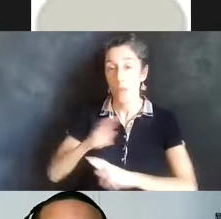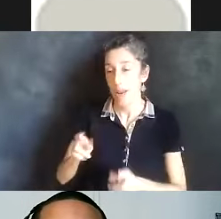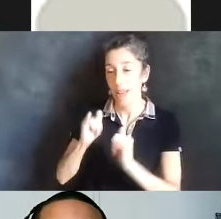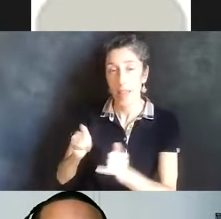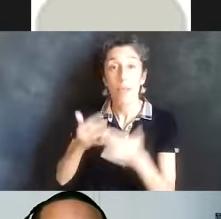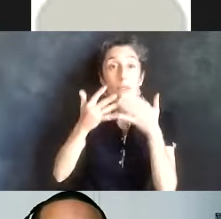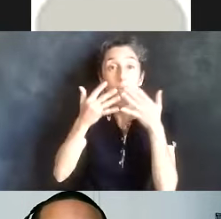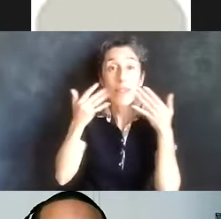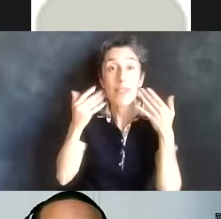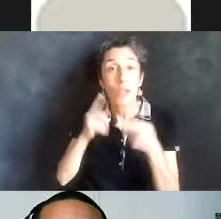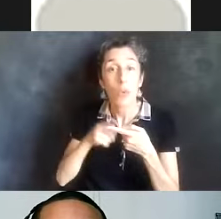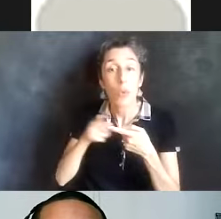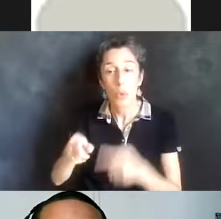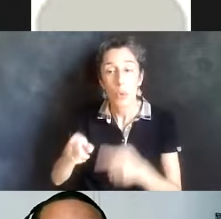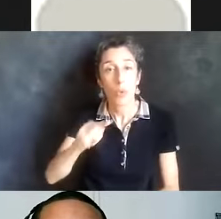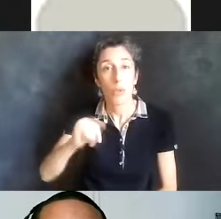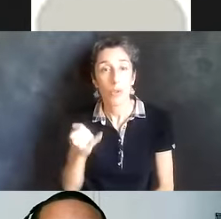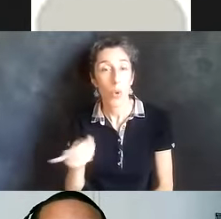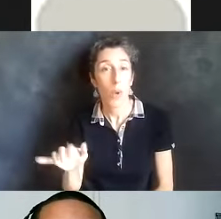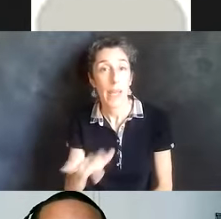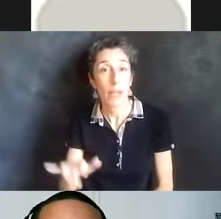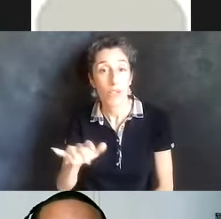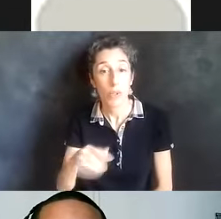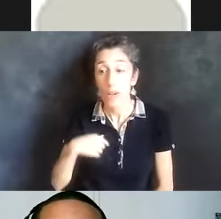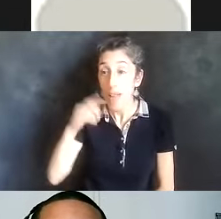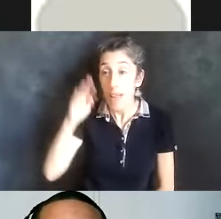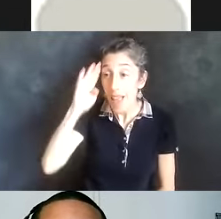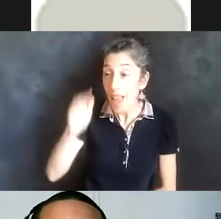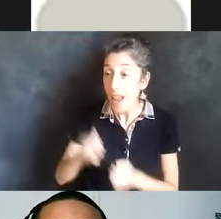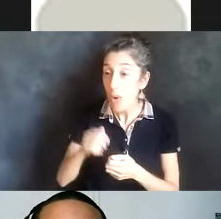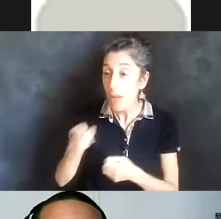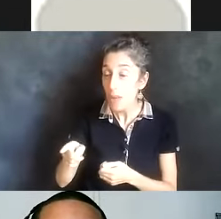and he didn't speak even a single word to me and my mom for the whole transaction. I grew